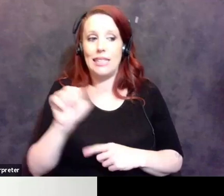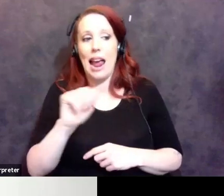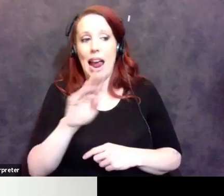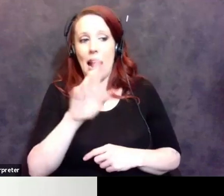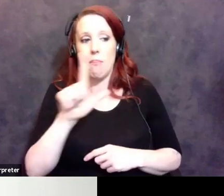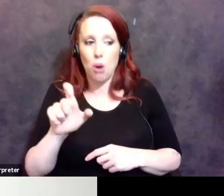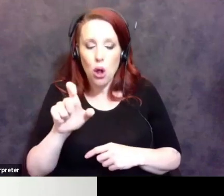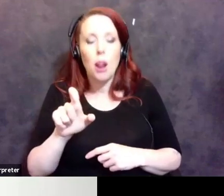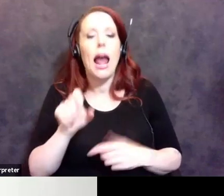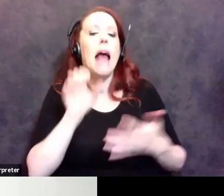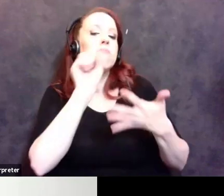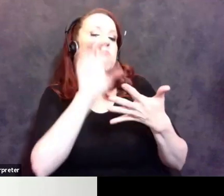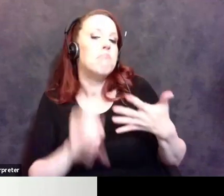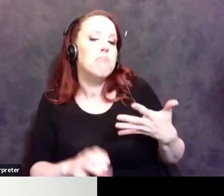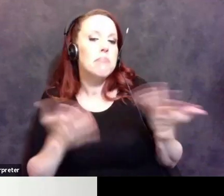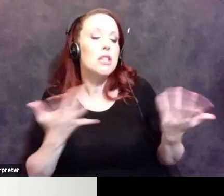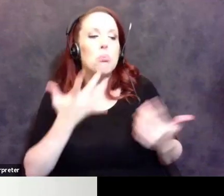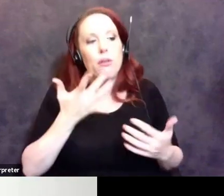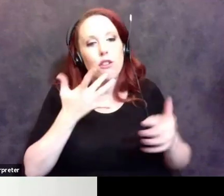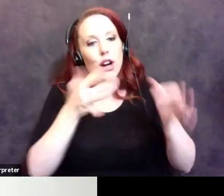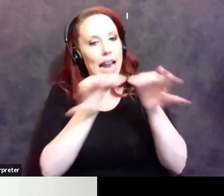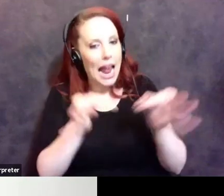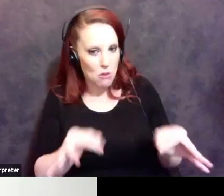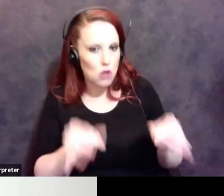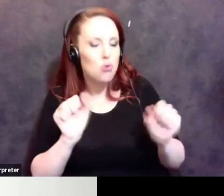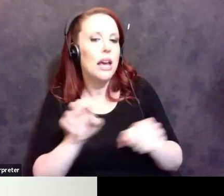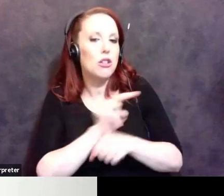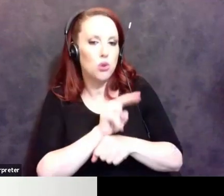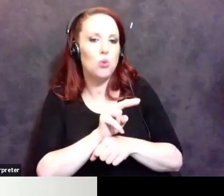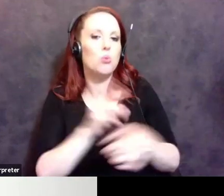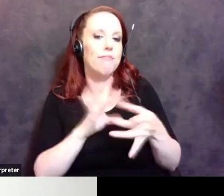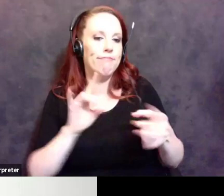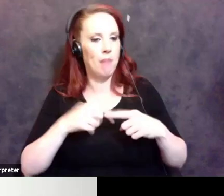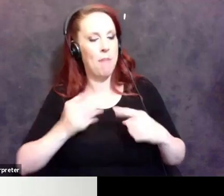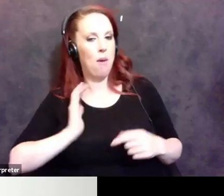around preferred language or words to use when talking about our community.